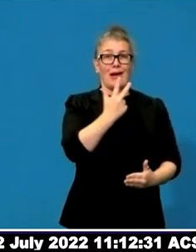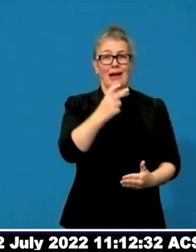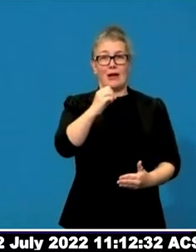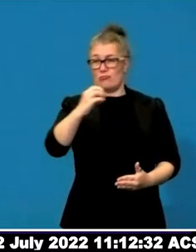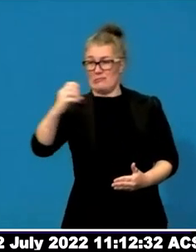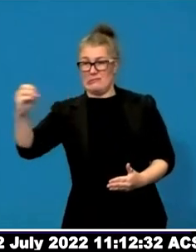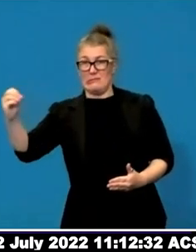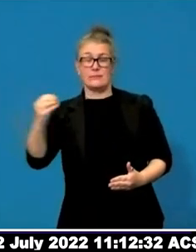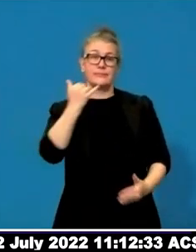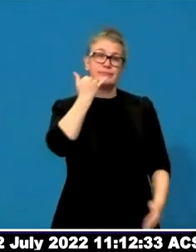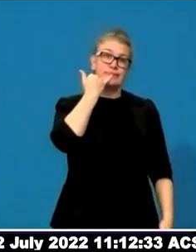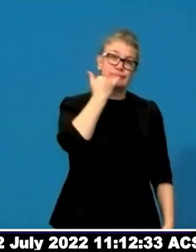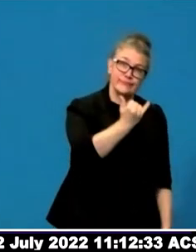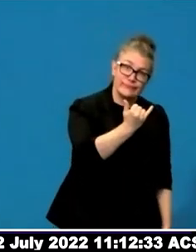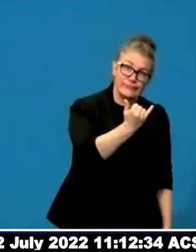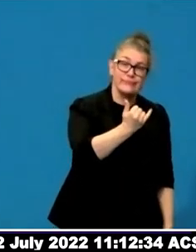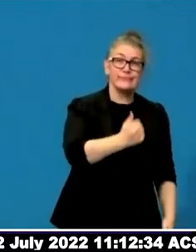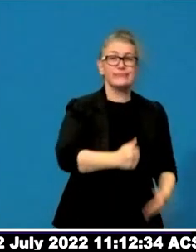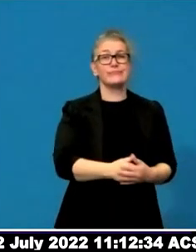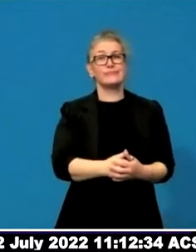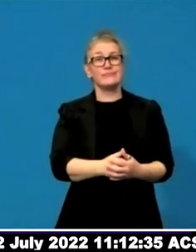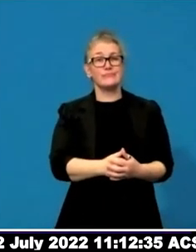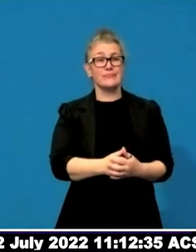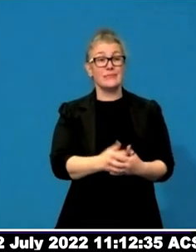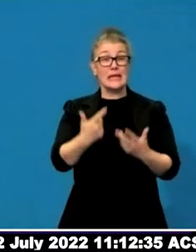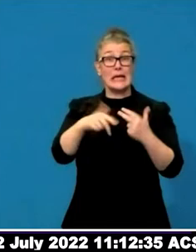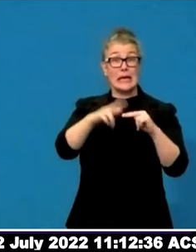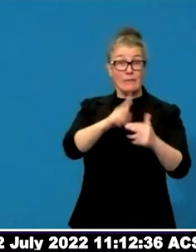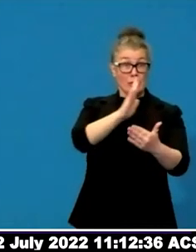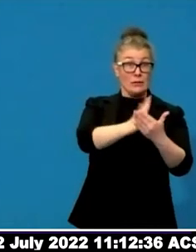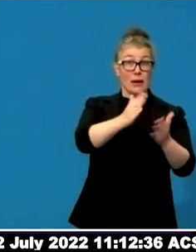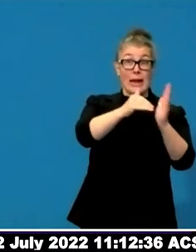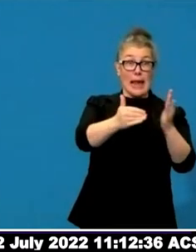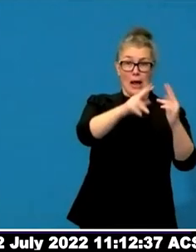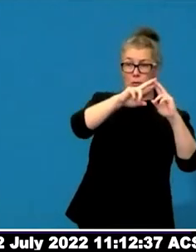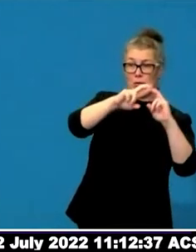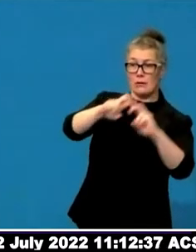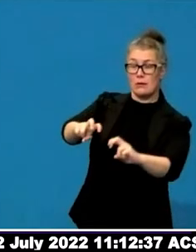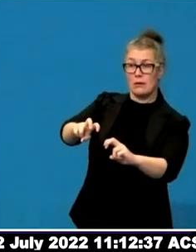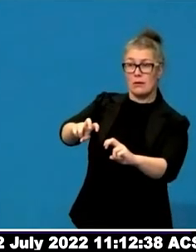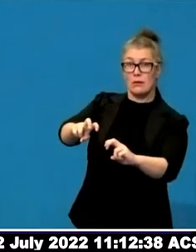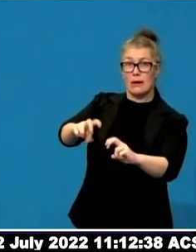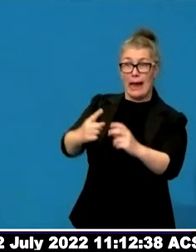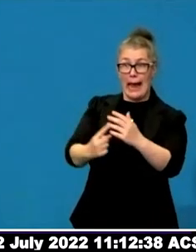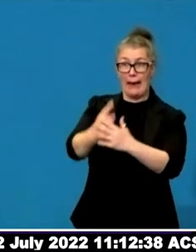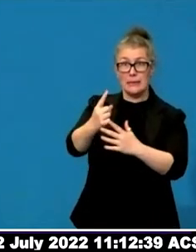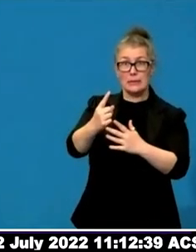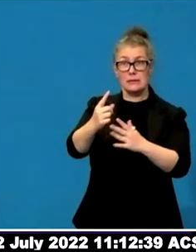When there's active investigation, there is more personalised interaction.